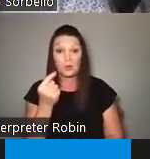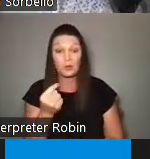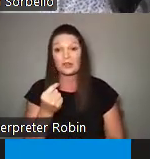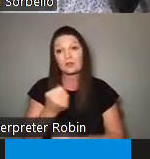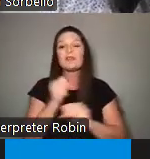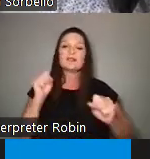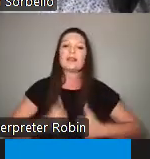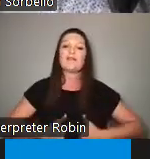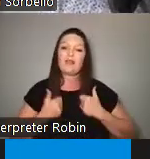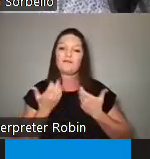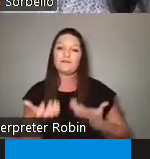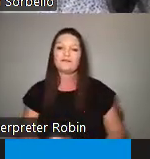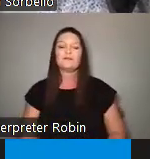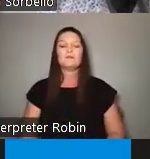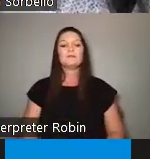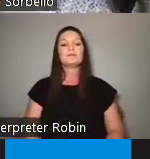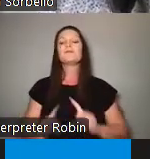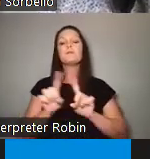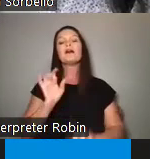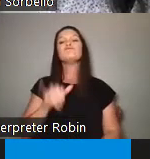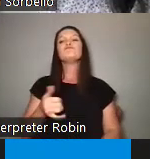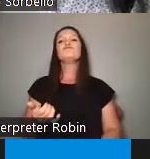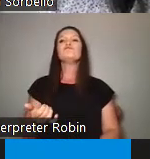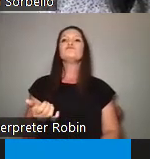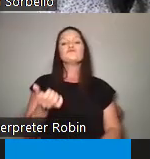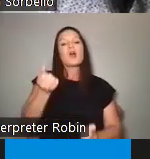pill comes directly from a pharmacy you have no control